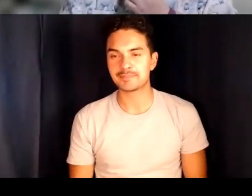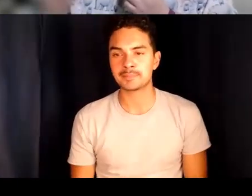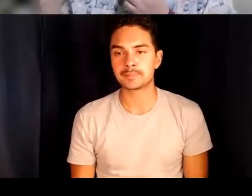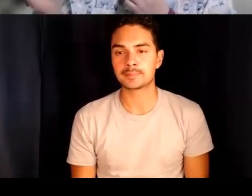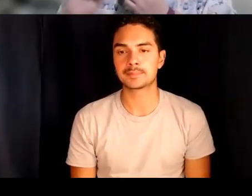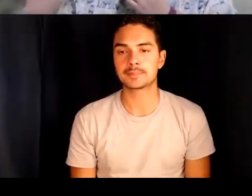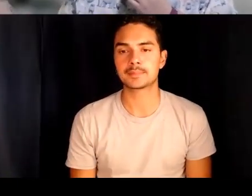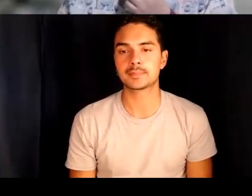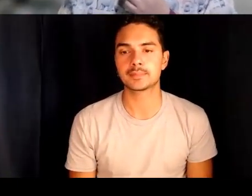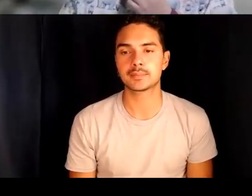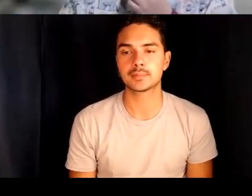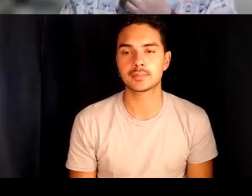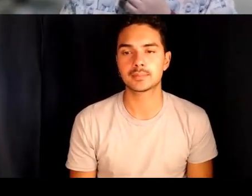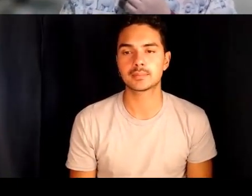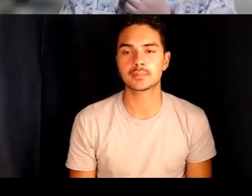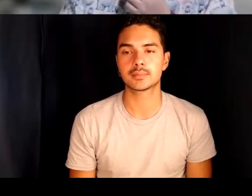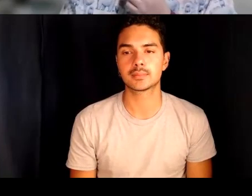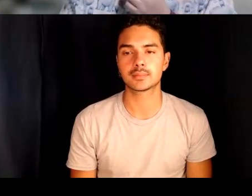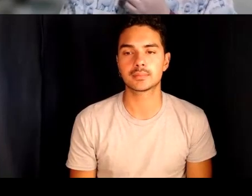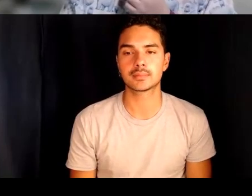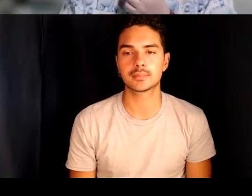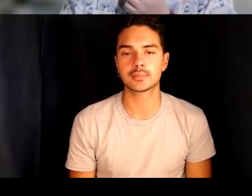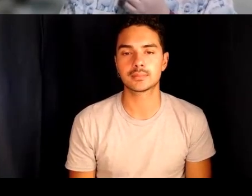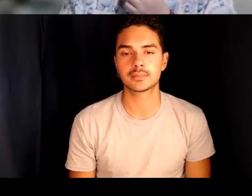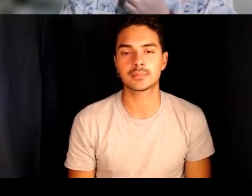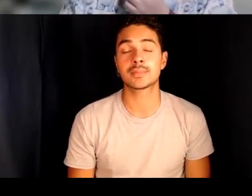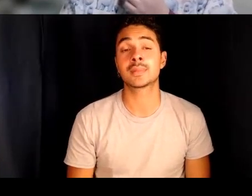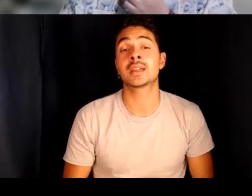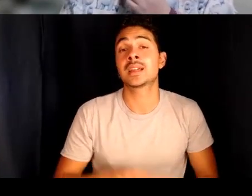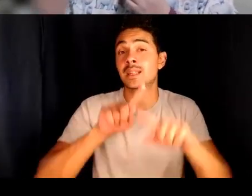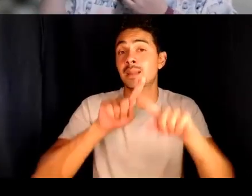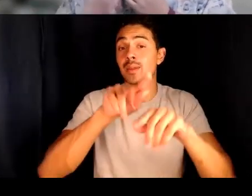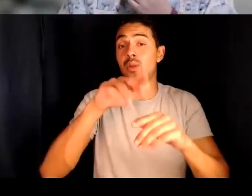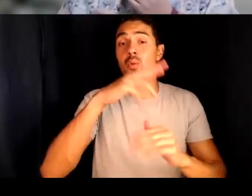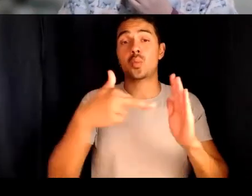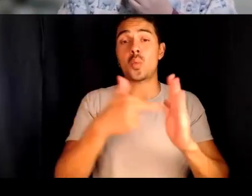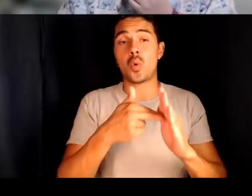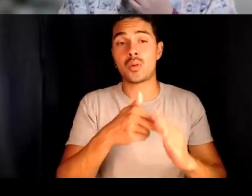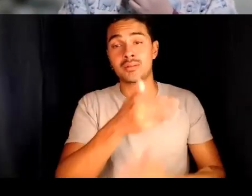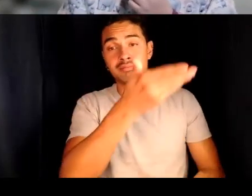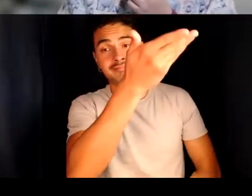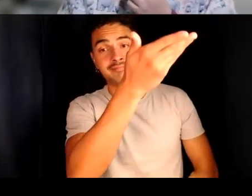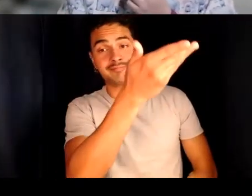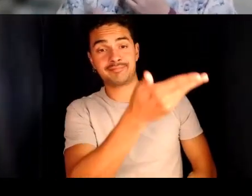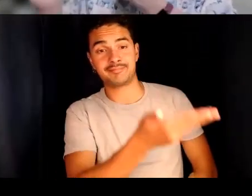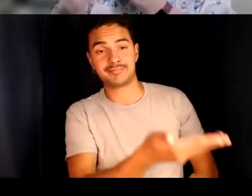And depending on your role, these all can show up in different ways. You know, if you're talking one-on-one to somebody,